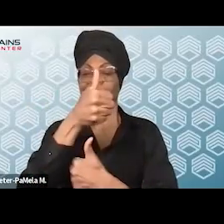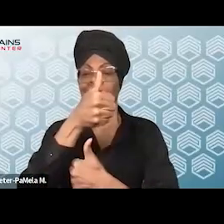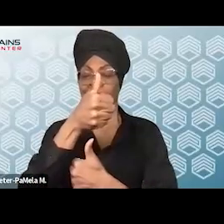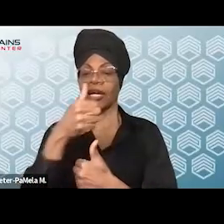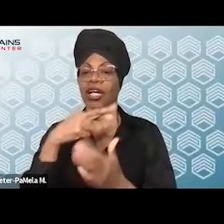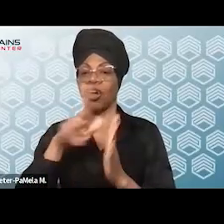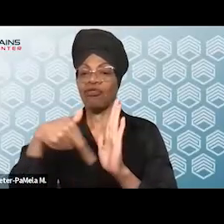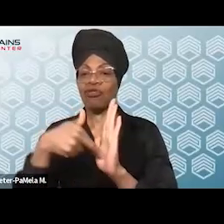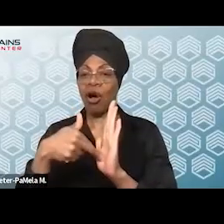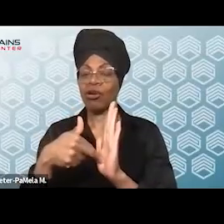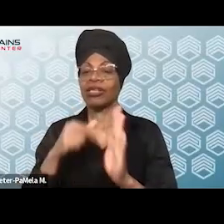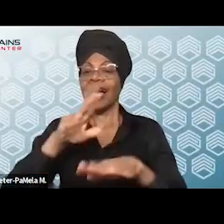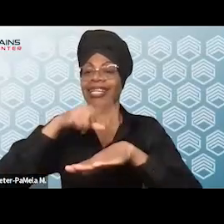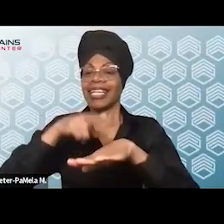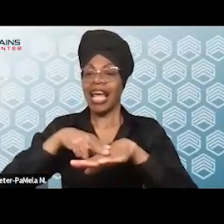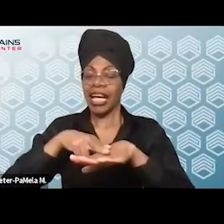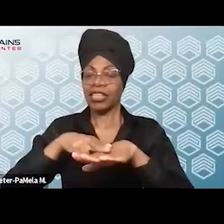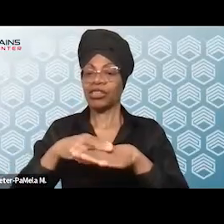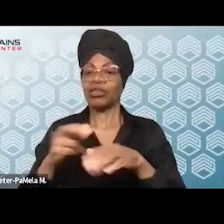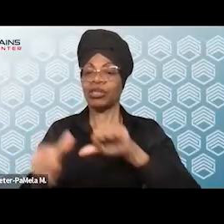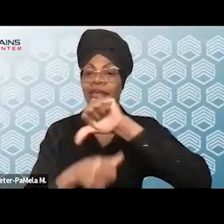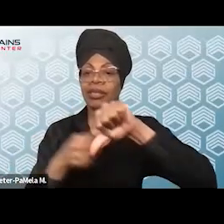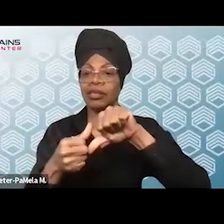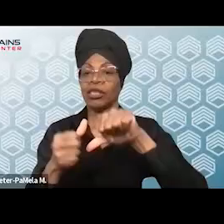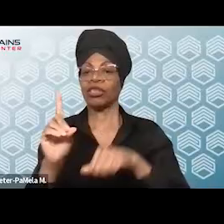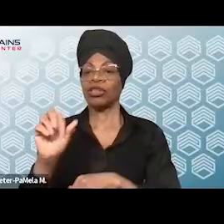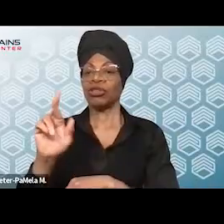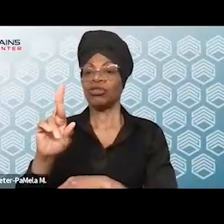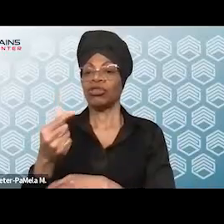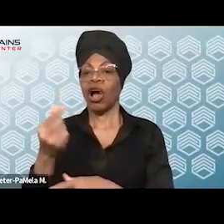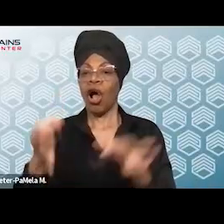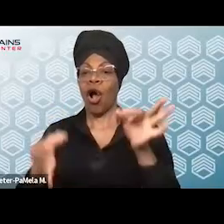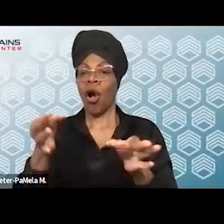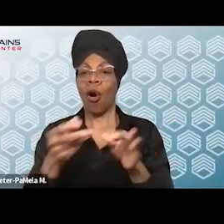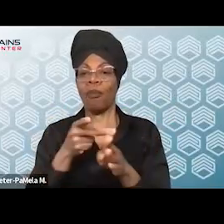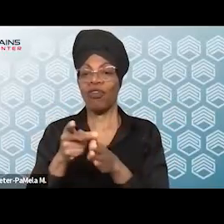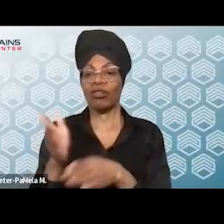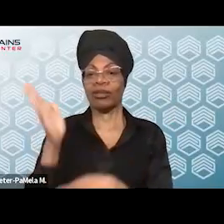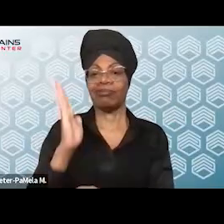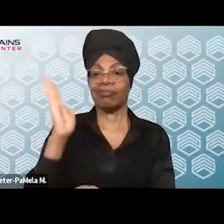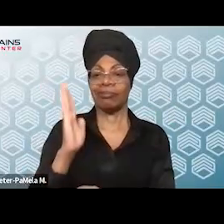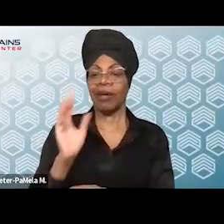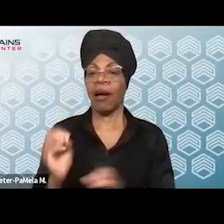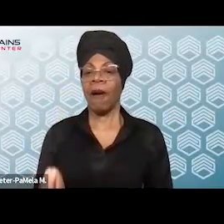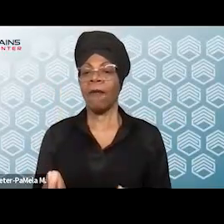the National Association of Drug Court Professionals, the world's largest multidisciplinary organization